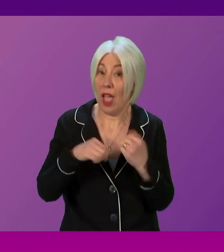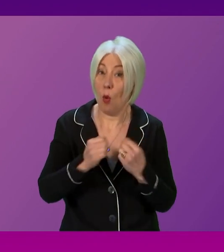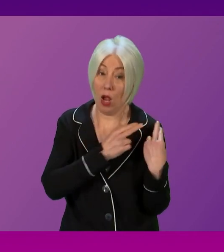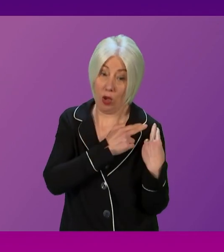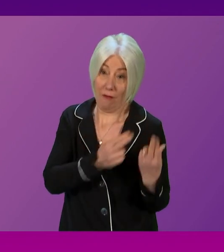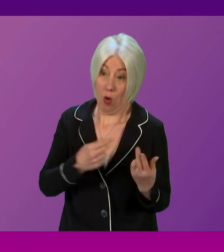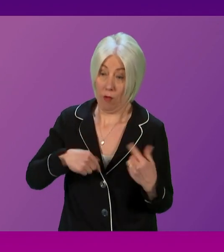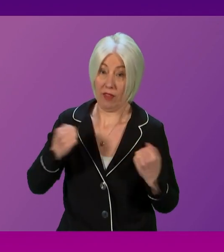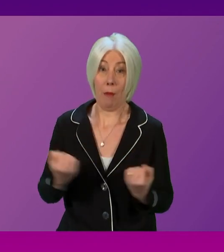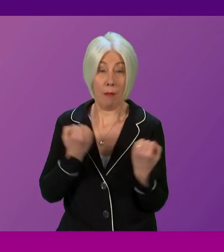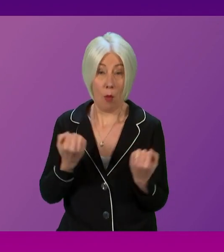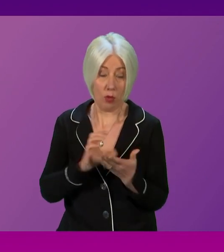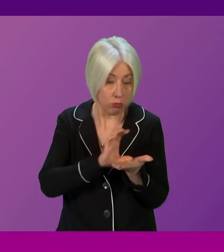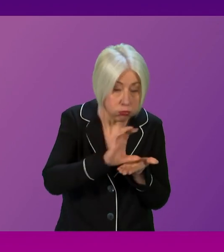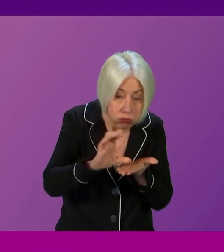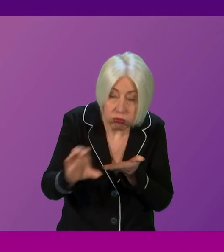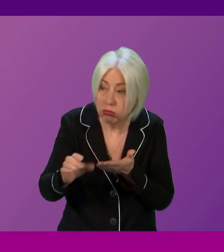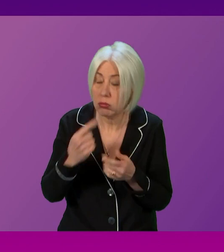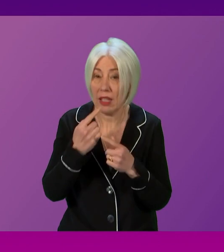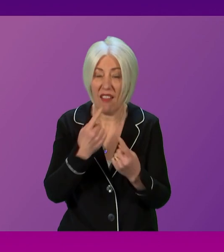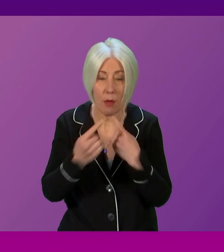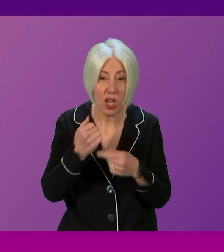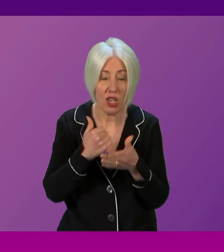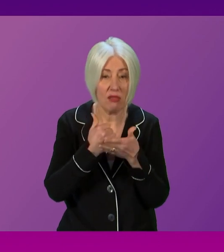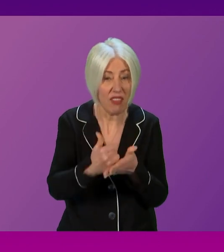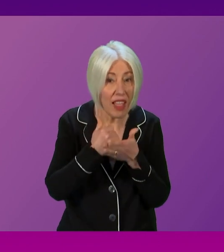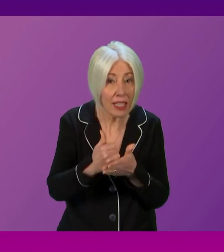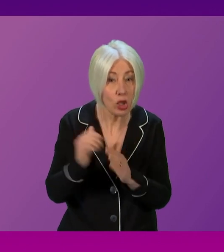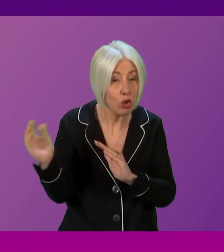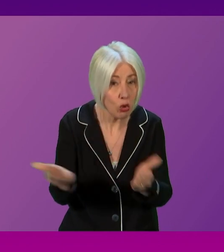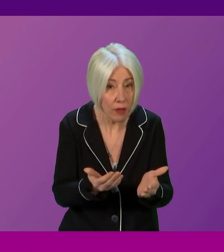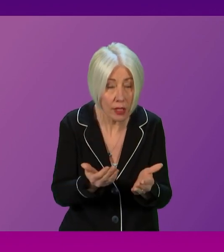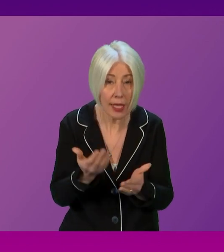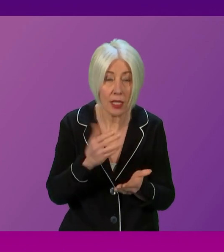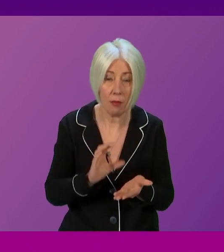including funding support and advice services—for example, we have provided more than